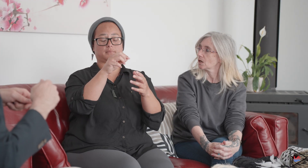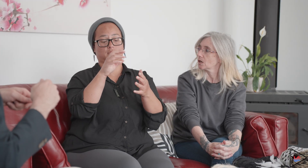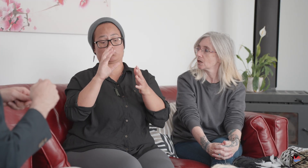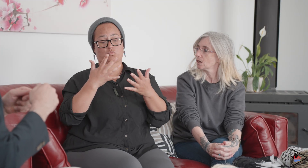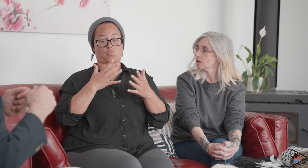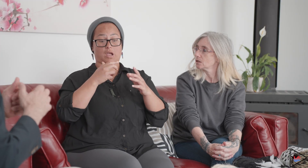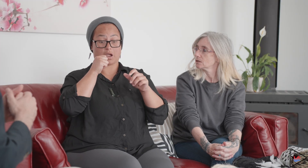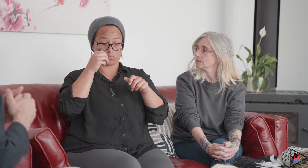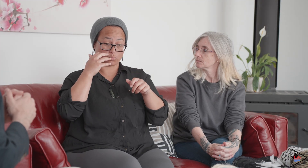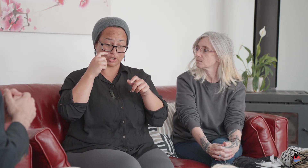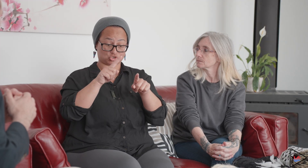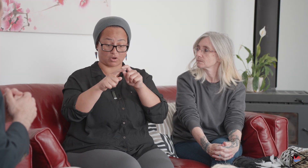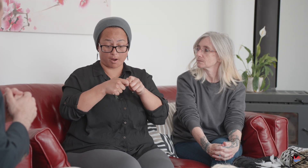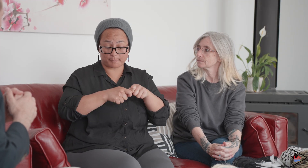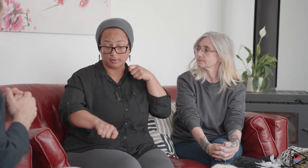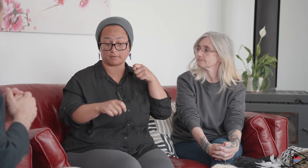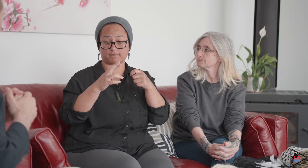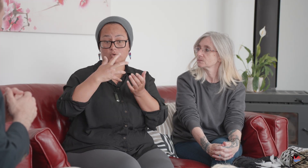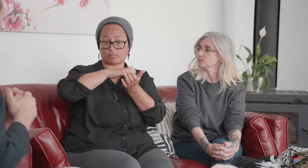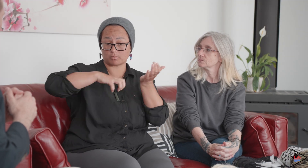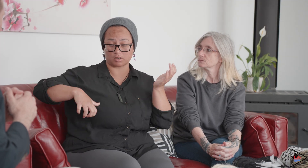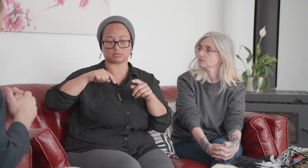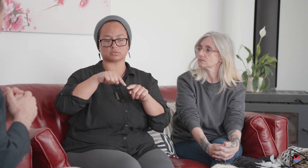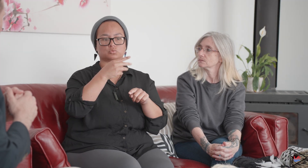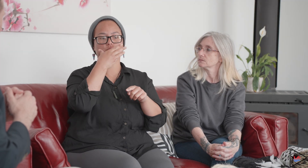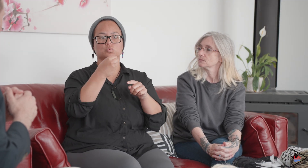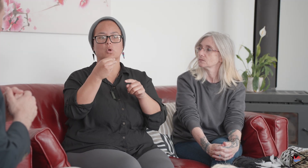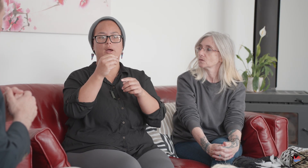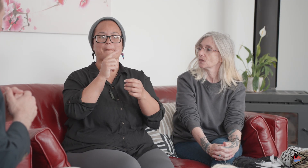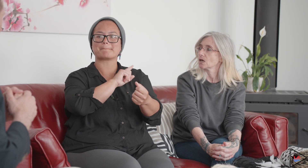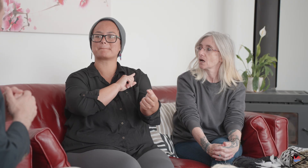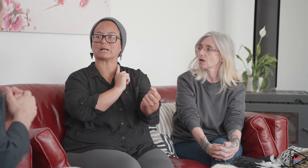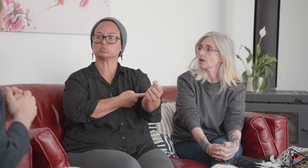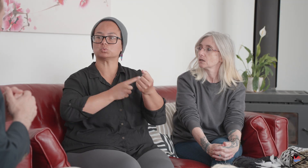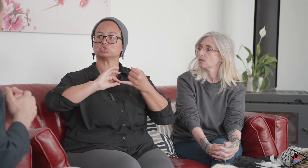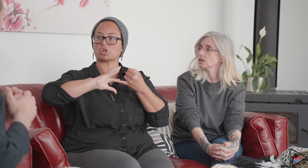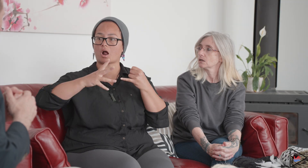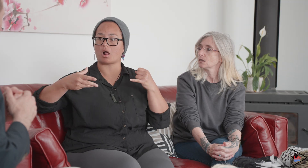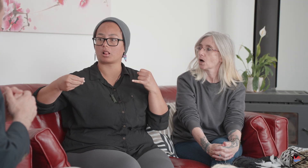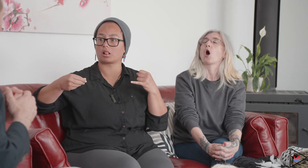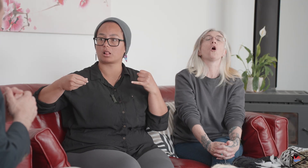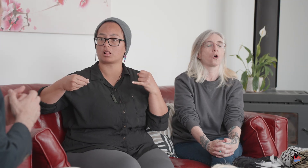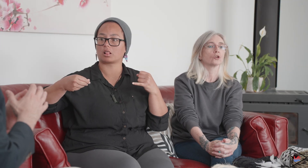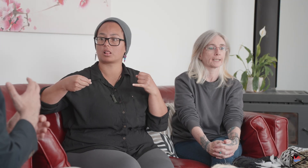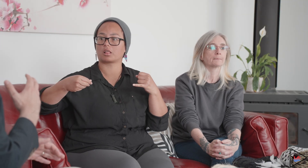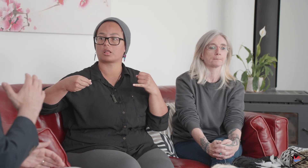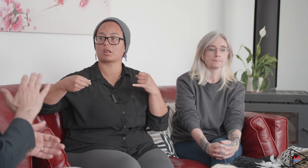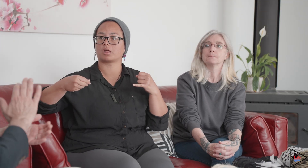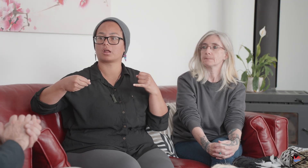You can - to scrape But I mean, what I really, what I use to get the muka